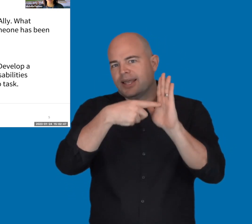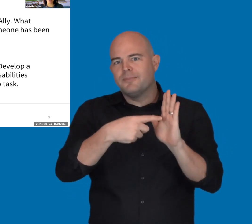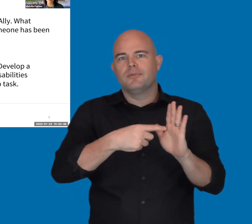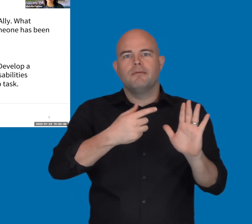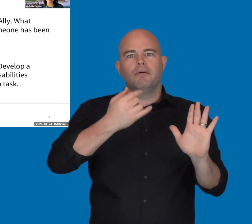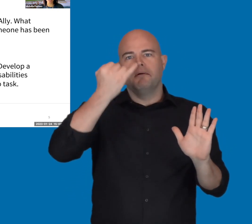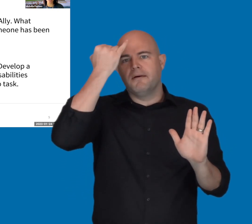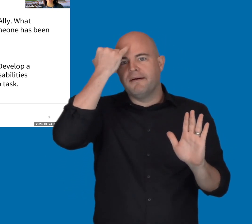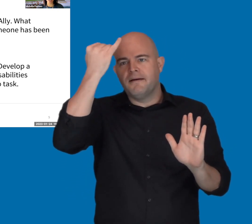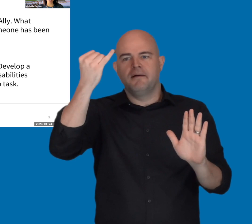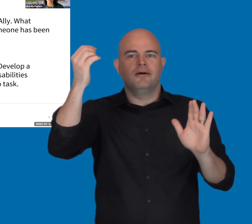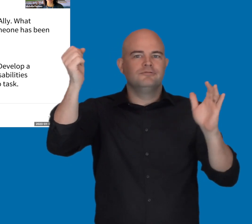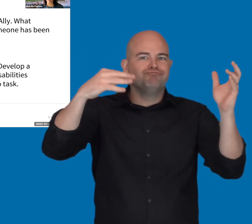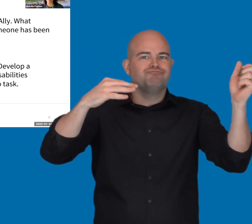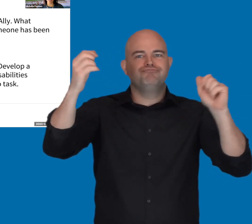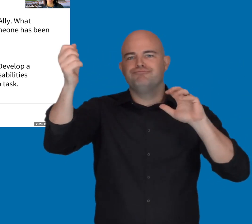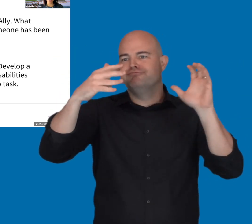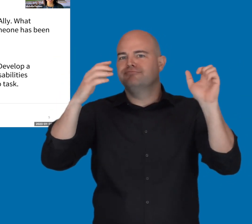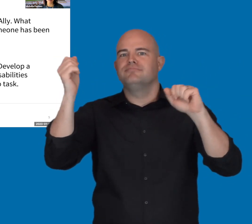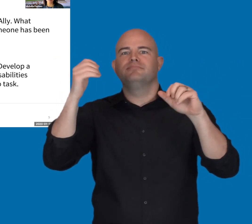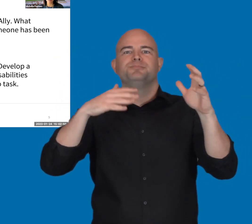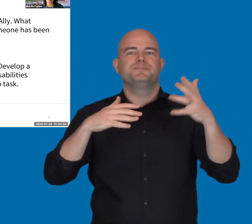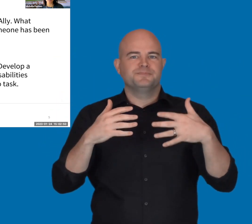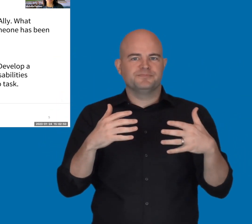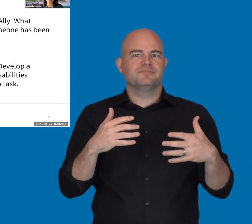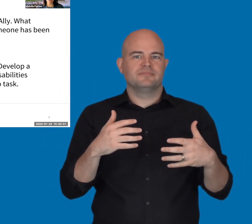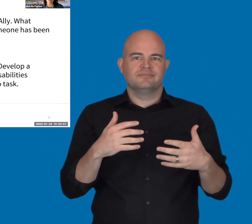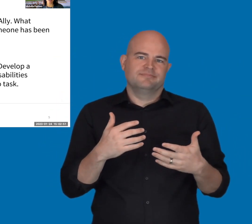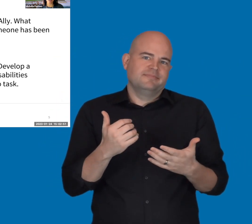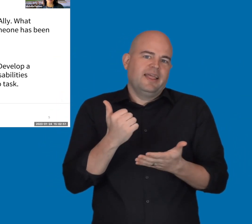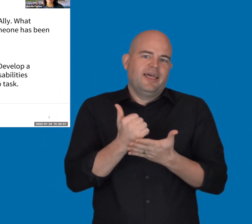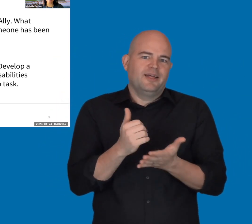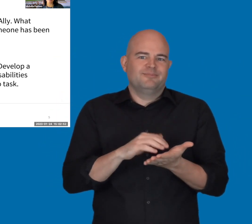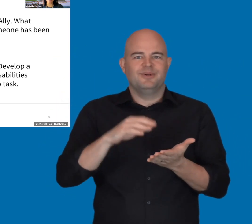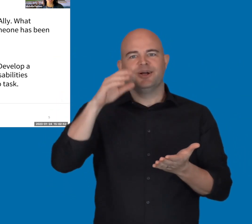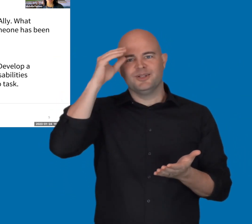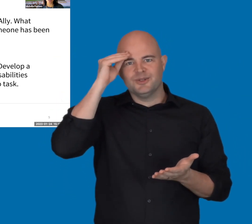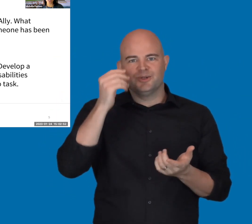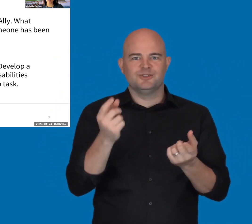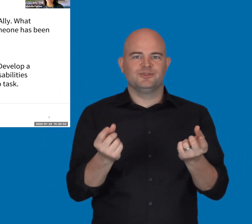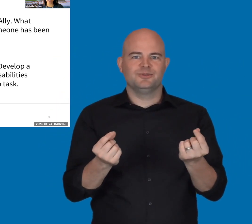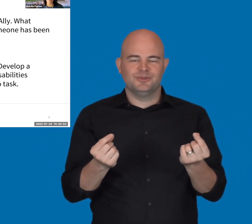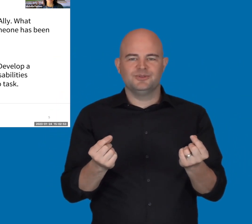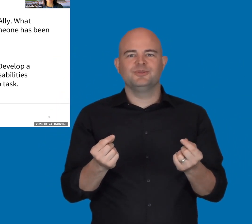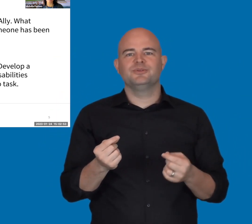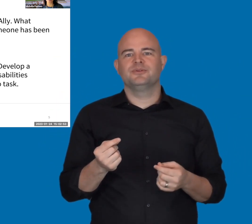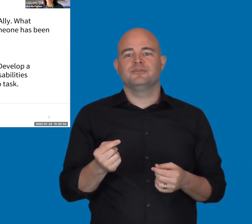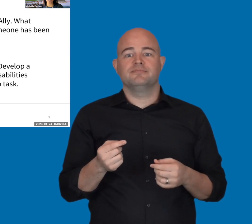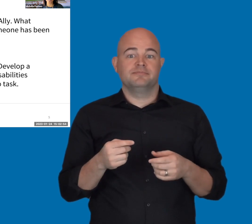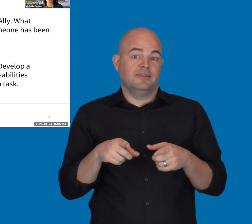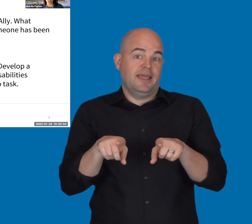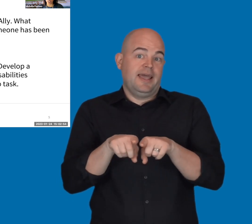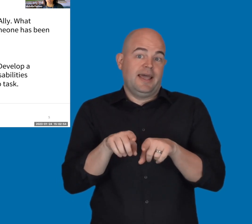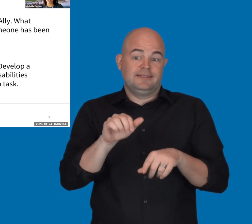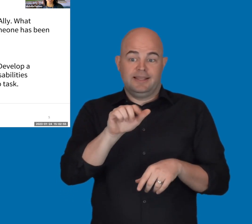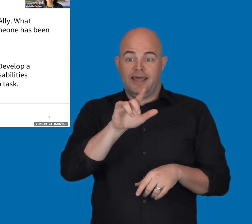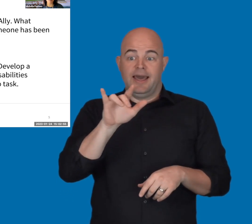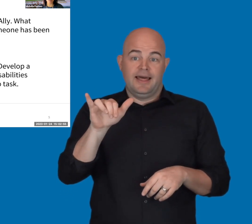And week three we had a breakdown of disabilities more in detail of the students that we serve, the disabilities